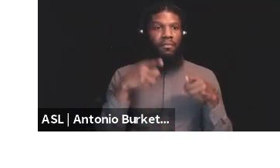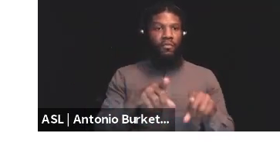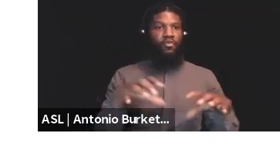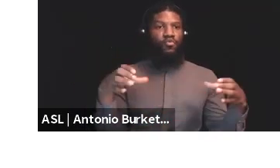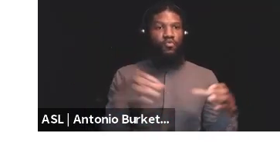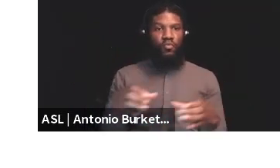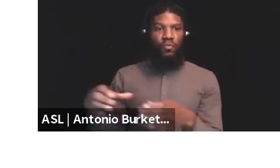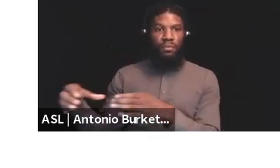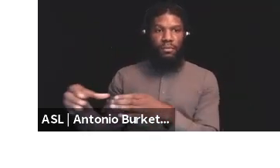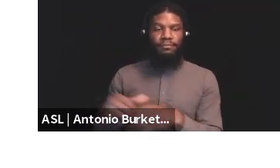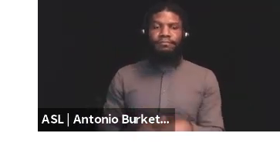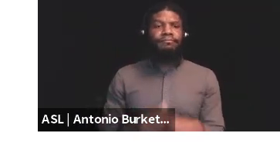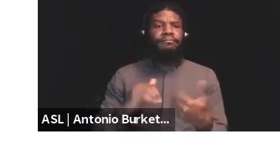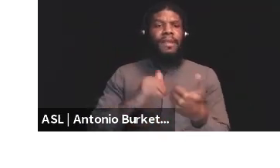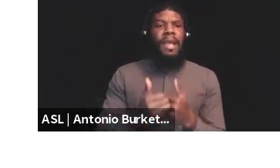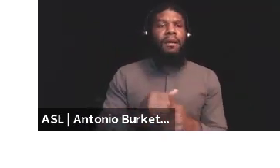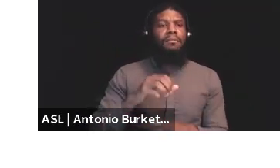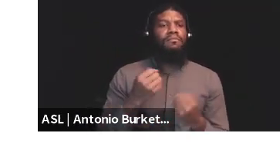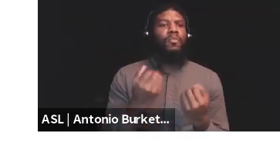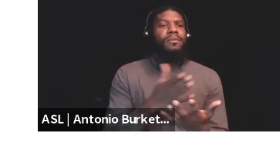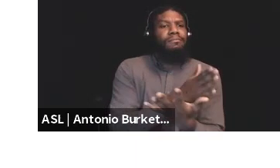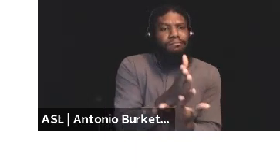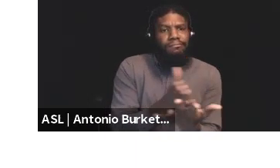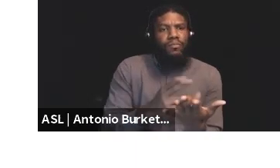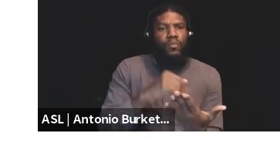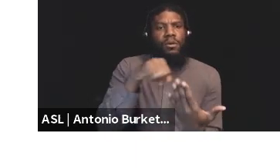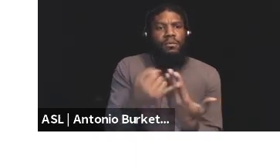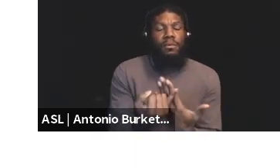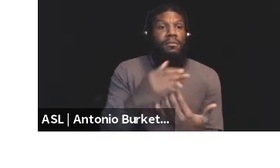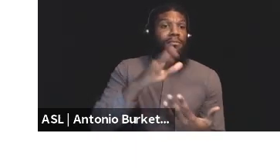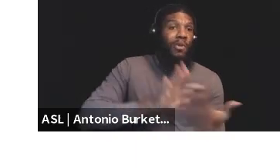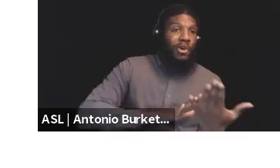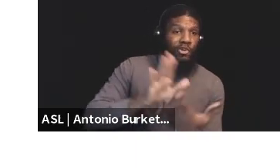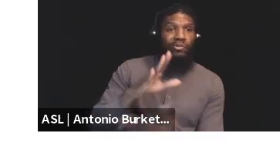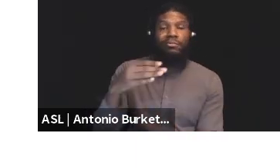projects differ in person versus virtually? ? What environmental conditions change the way